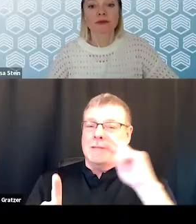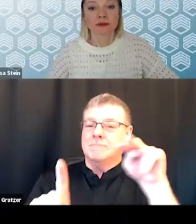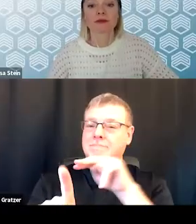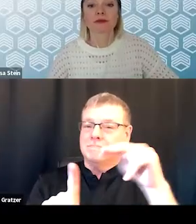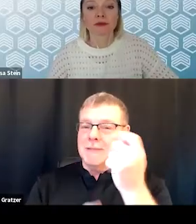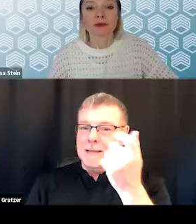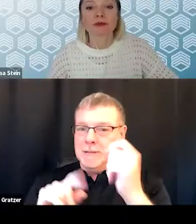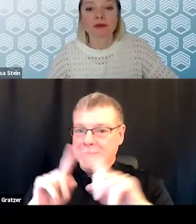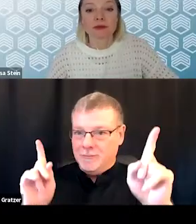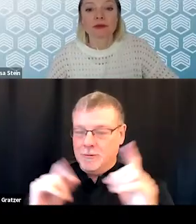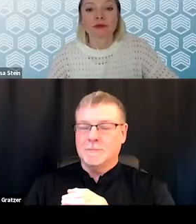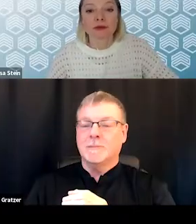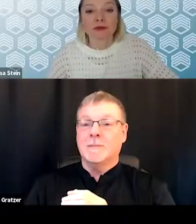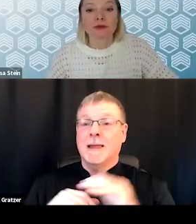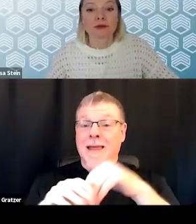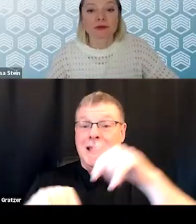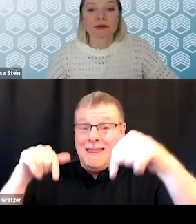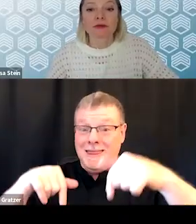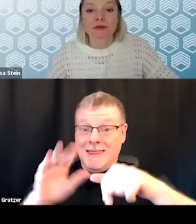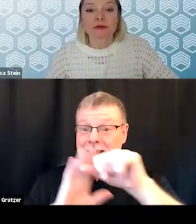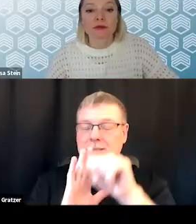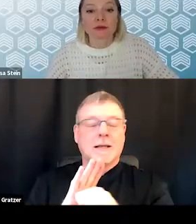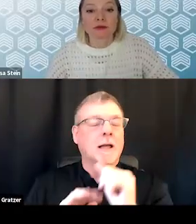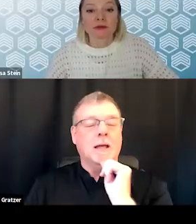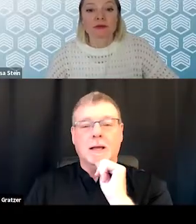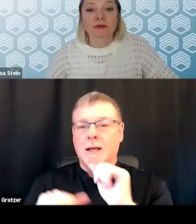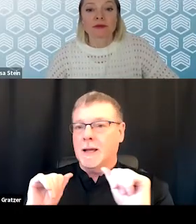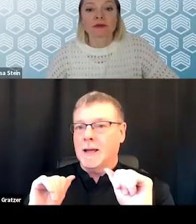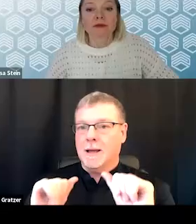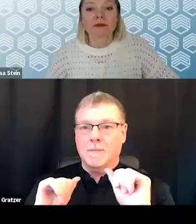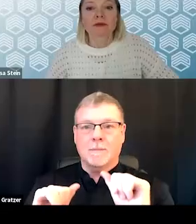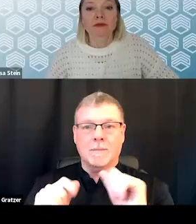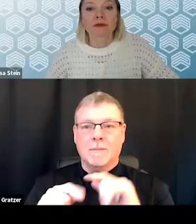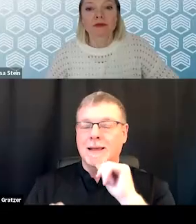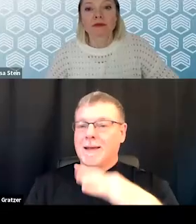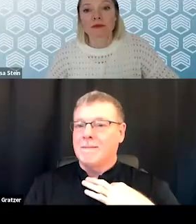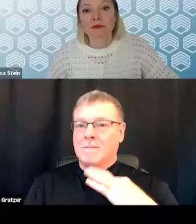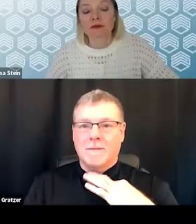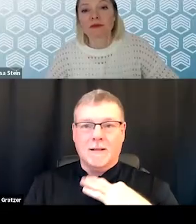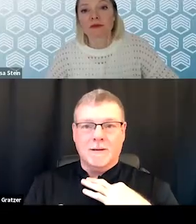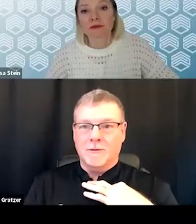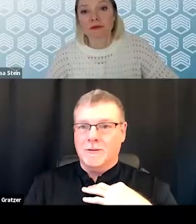So our clinicians in this state are not able to kind of do the involuntary commitment process, but certainly have the training